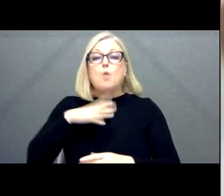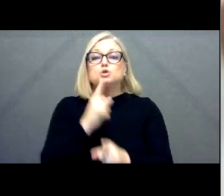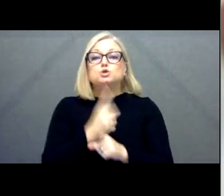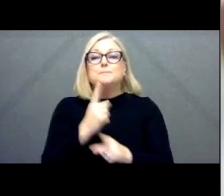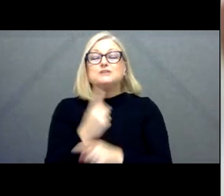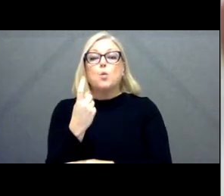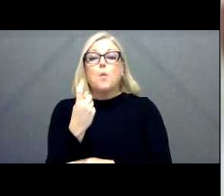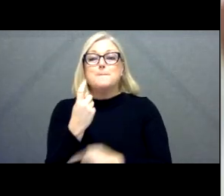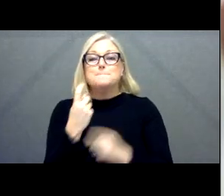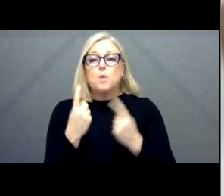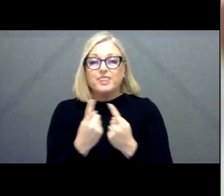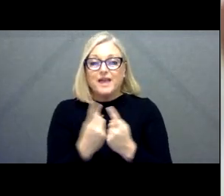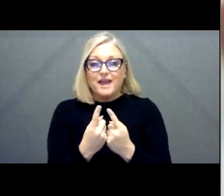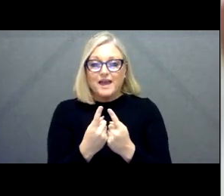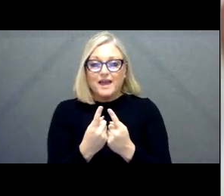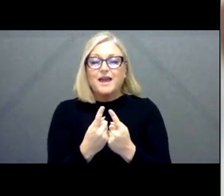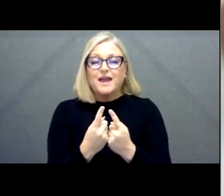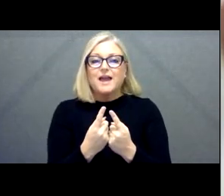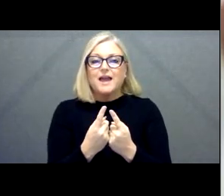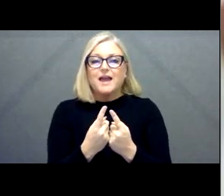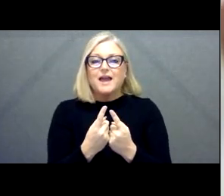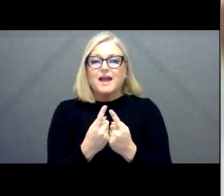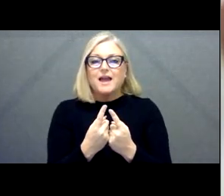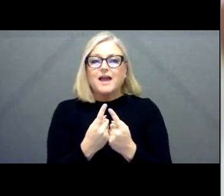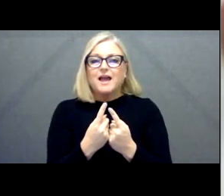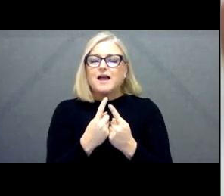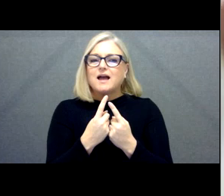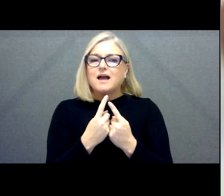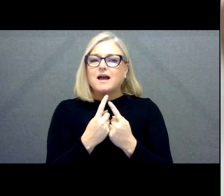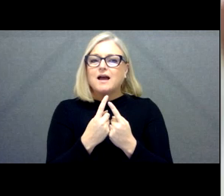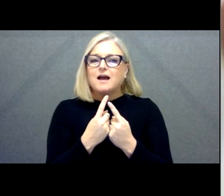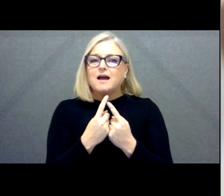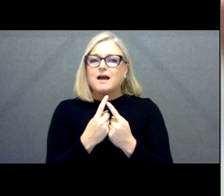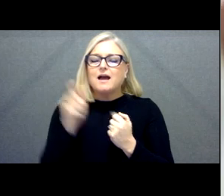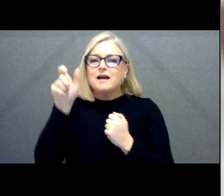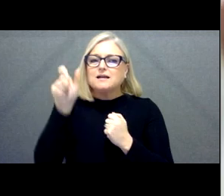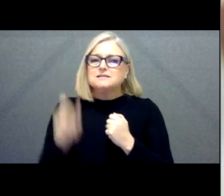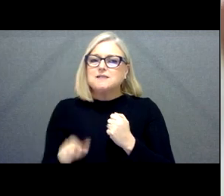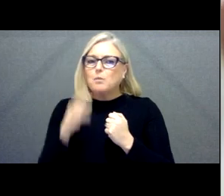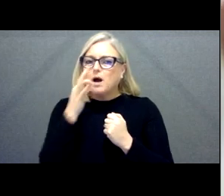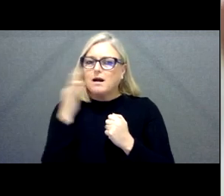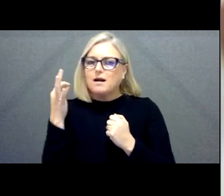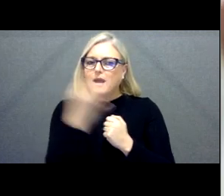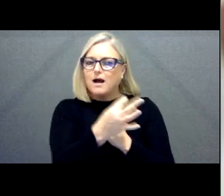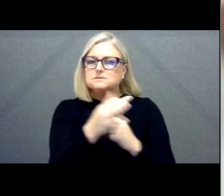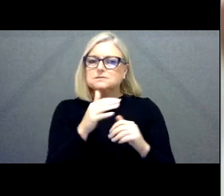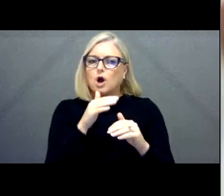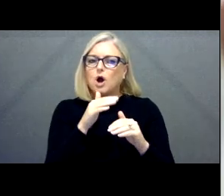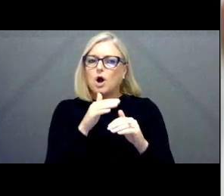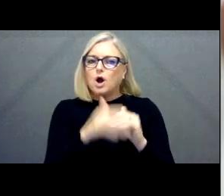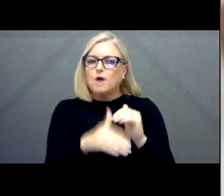earlier before the talk had asked about can you refer more than or is drug court just taking drug